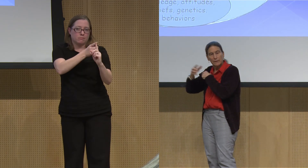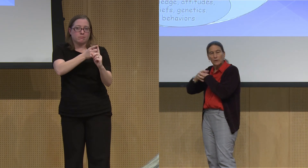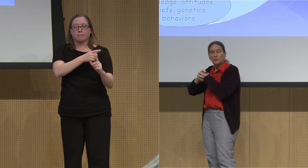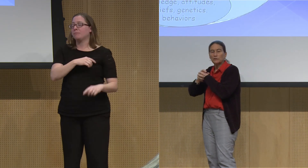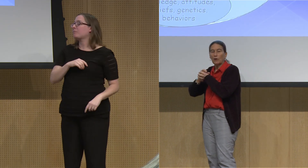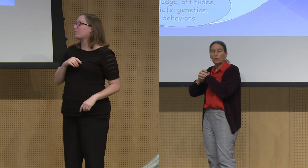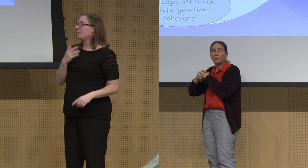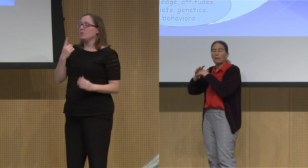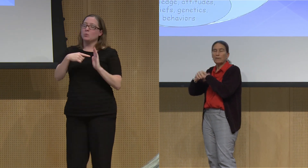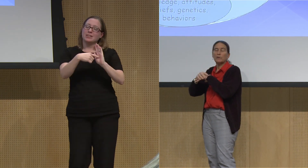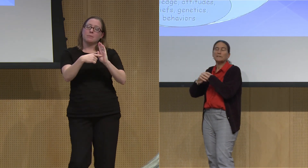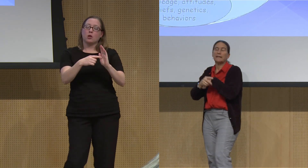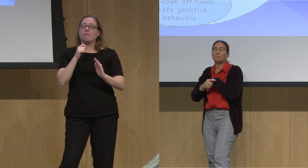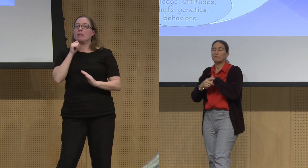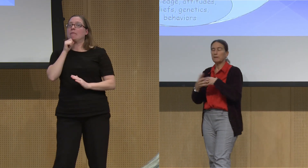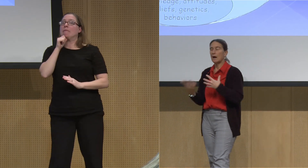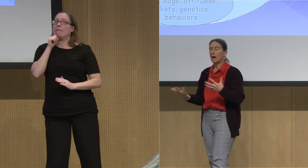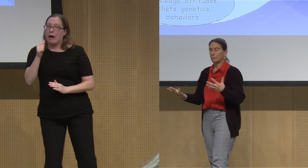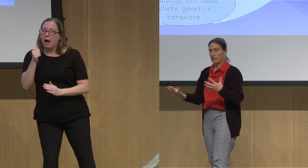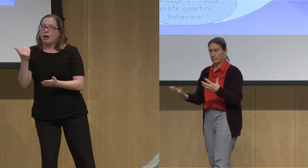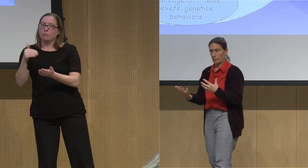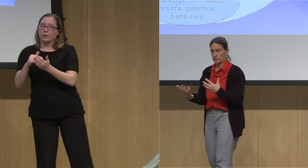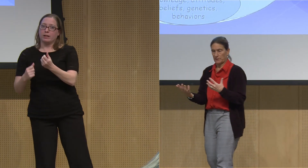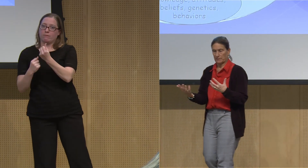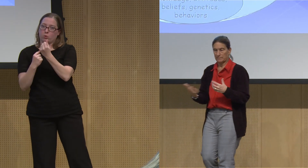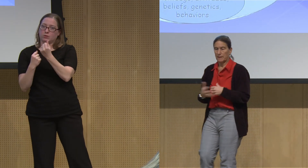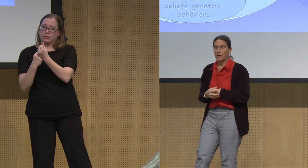SO I'LL GIVE YOU AN EXAMPLE OF A NON-REINFORCING.